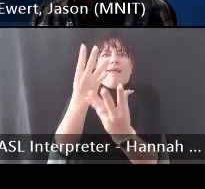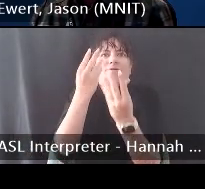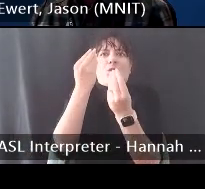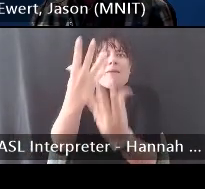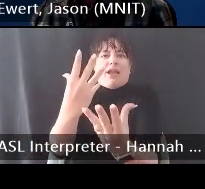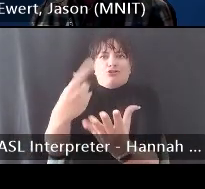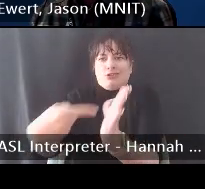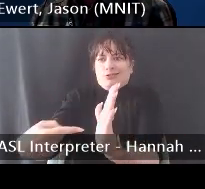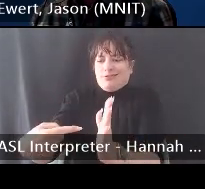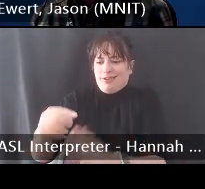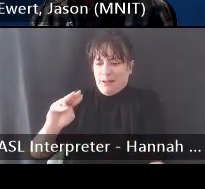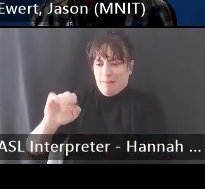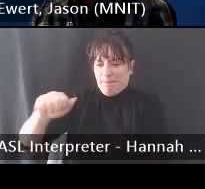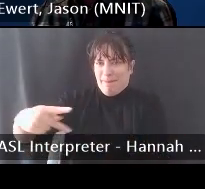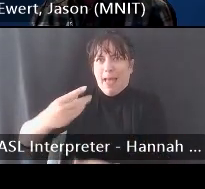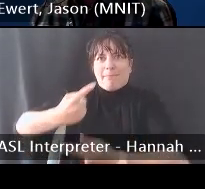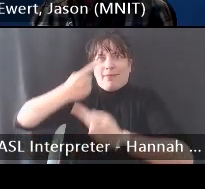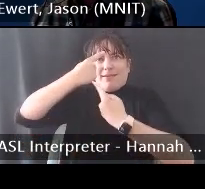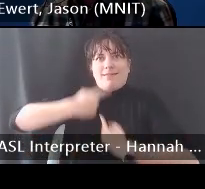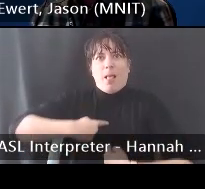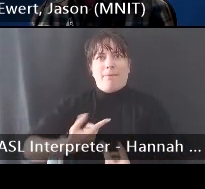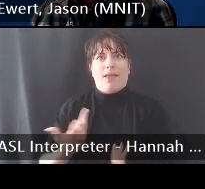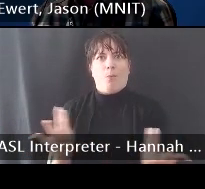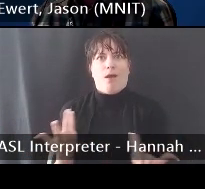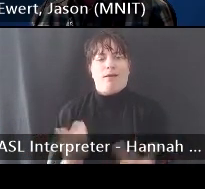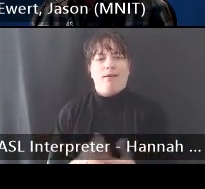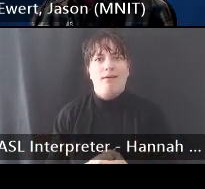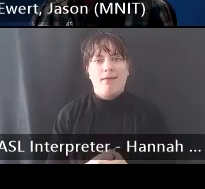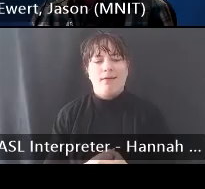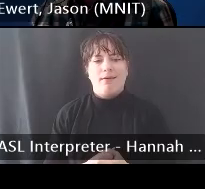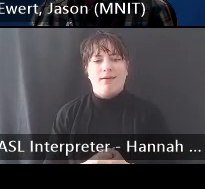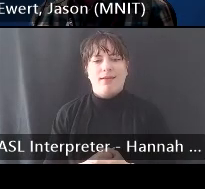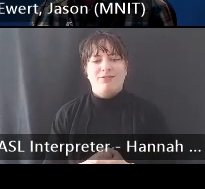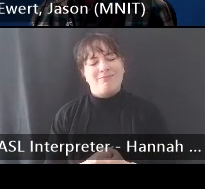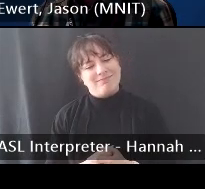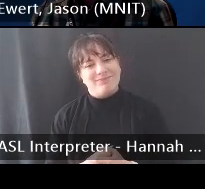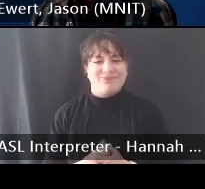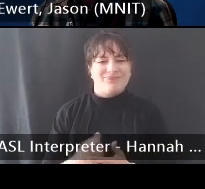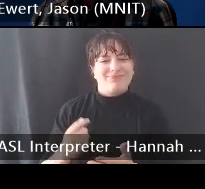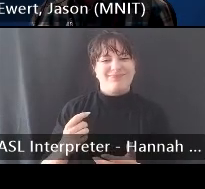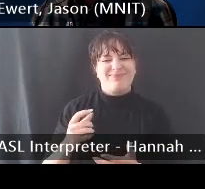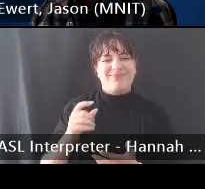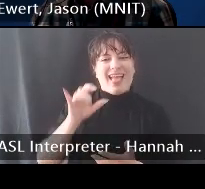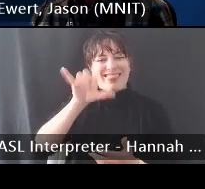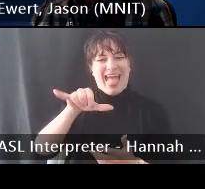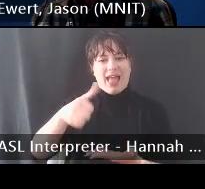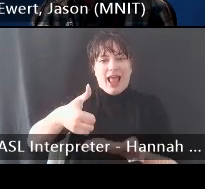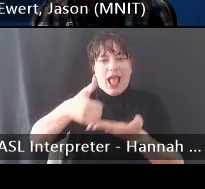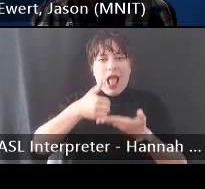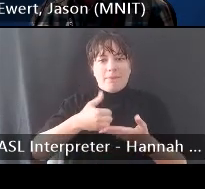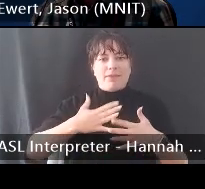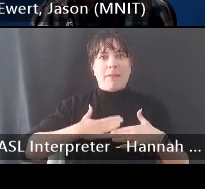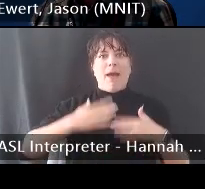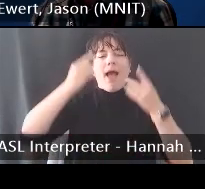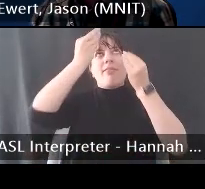also is, I think, broadening my scope of thinking about what maps are.